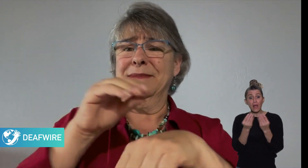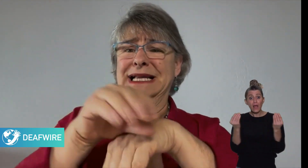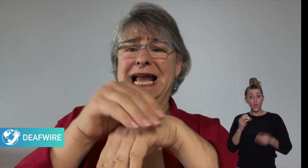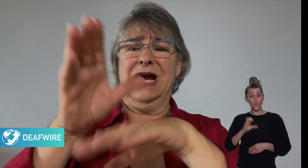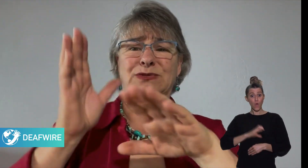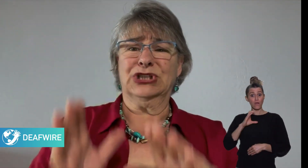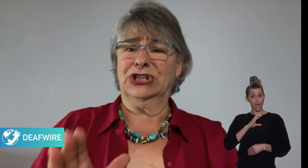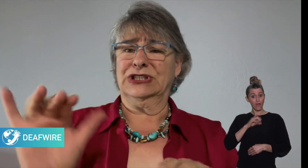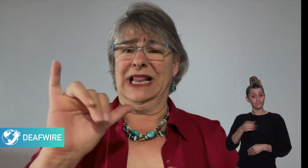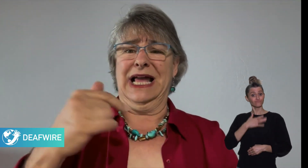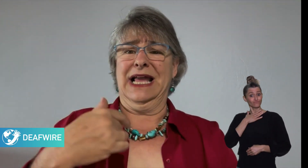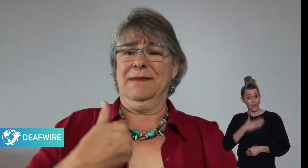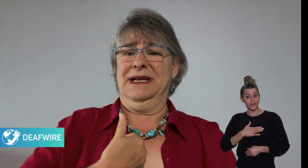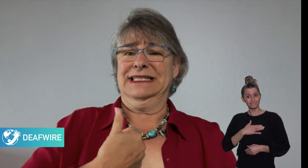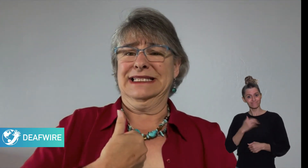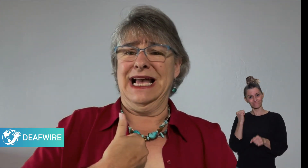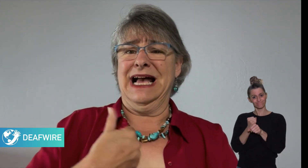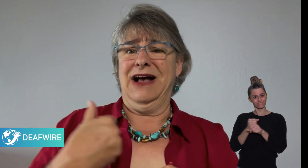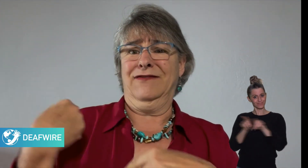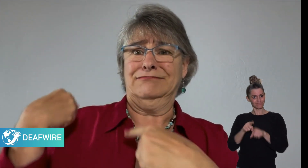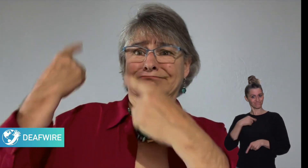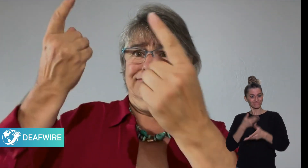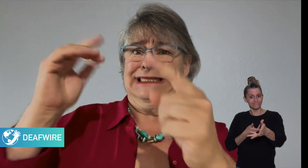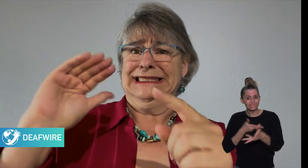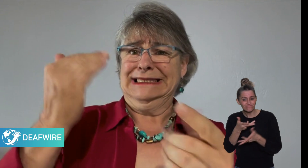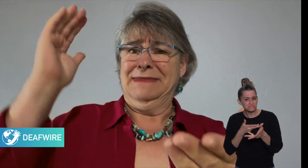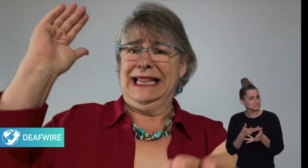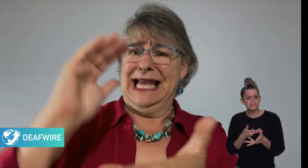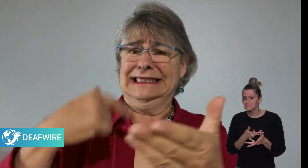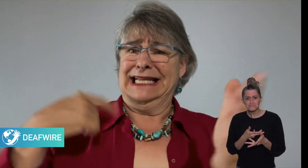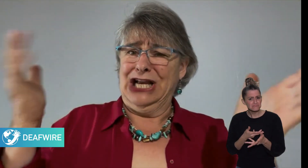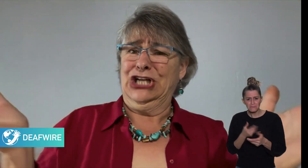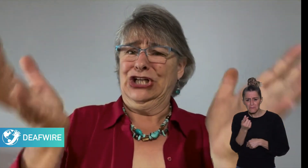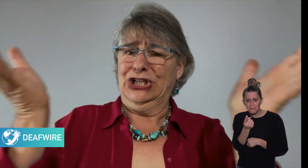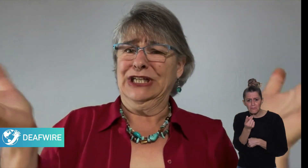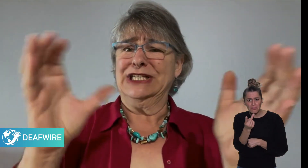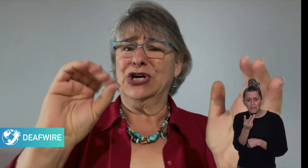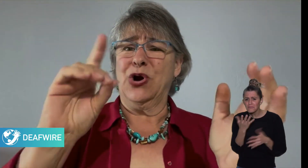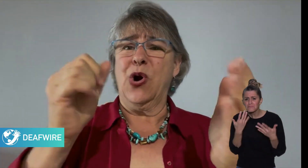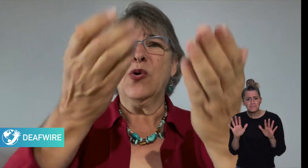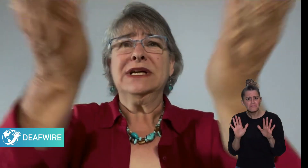like I did. There are only a few. I want to encourage